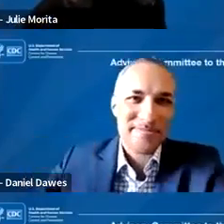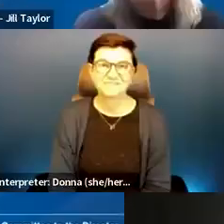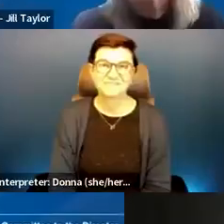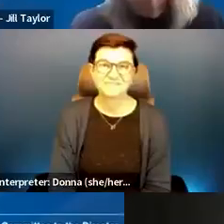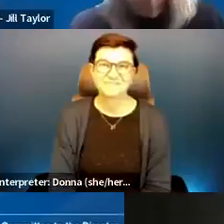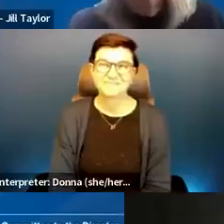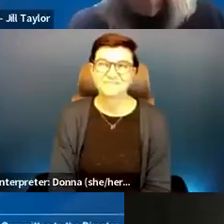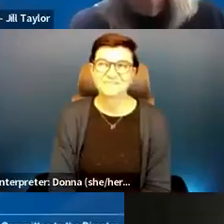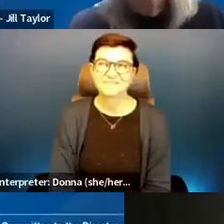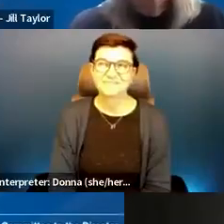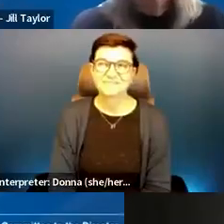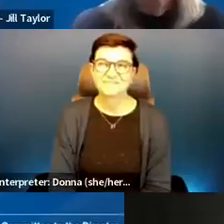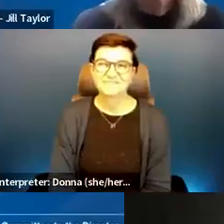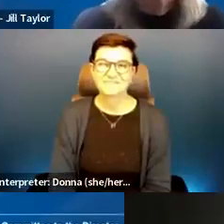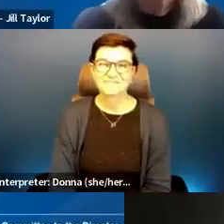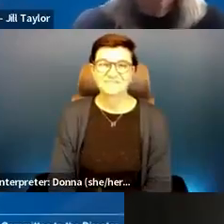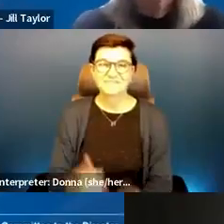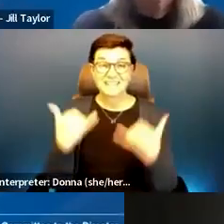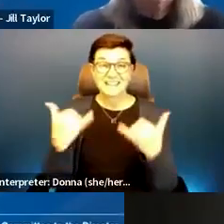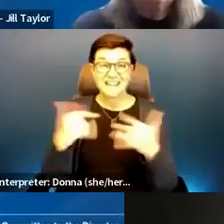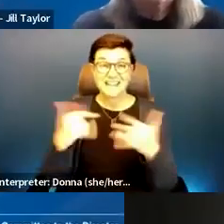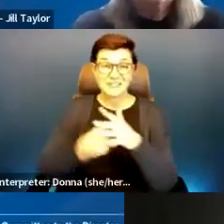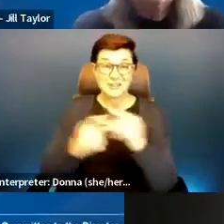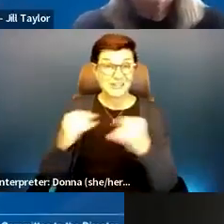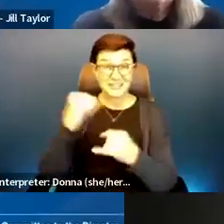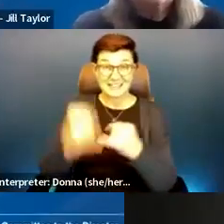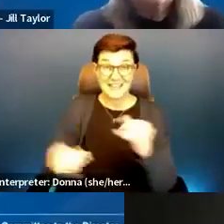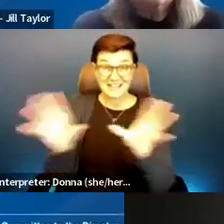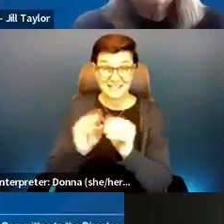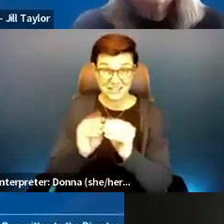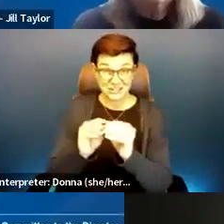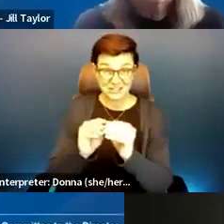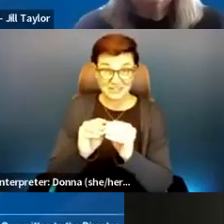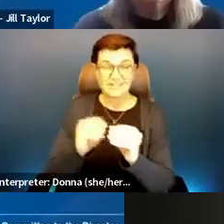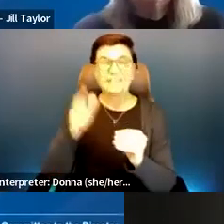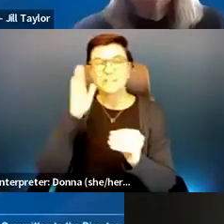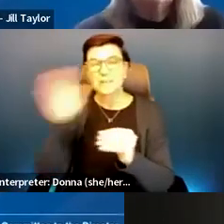Now we have one more session before our break. And so I'm delighted to turn this